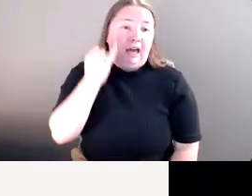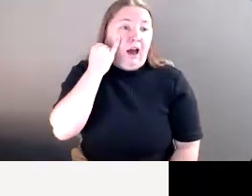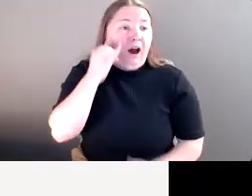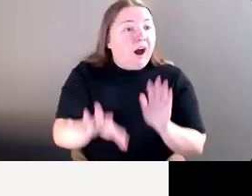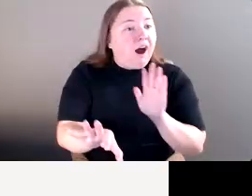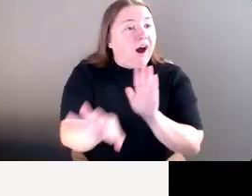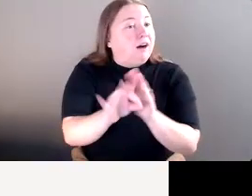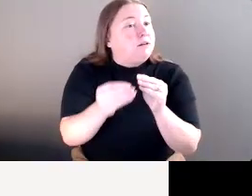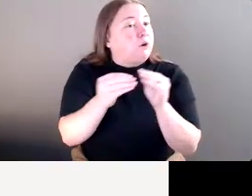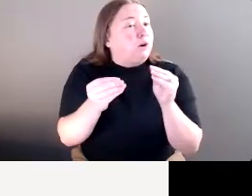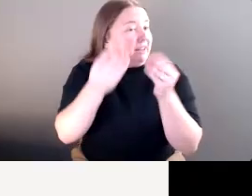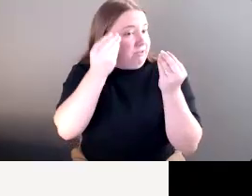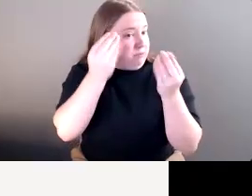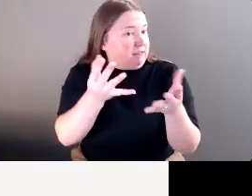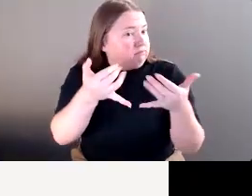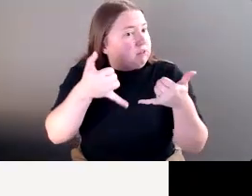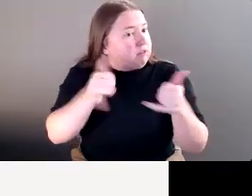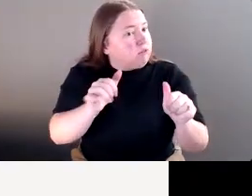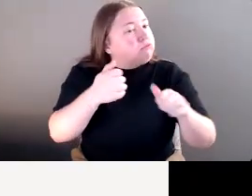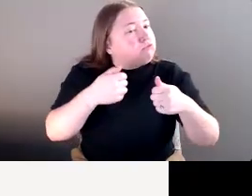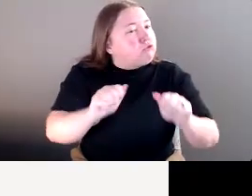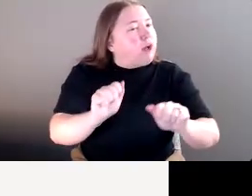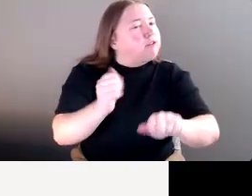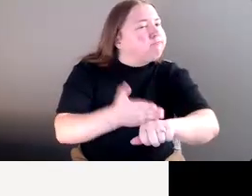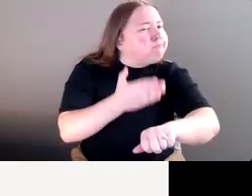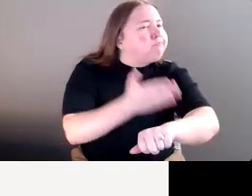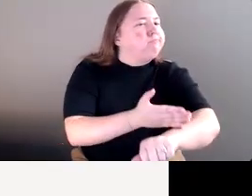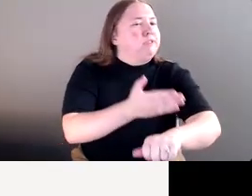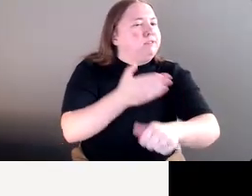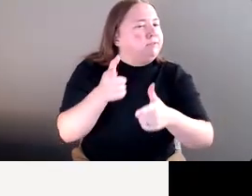because they are still working on the upgrades to SpeedGrader.